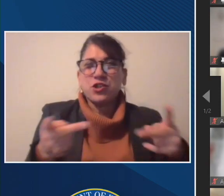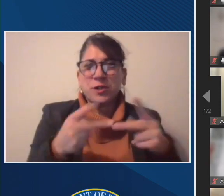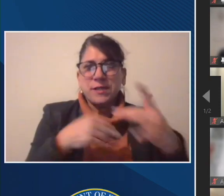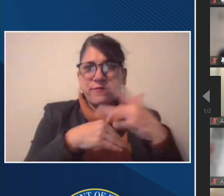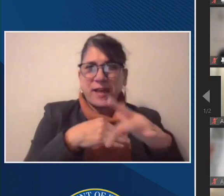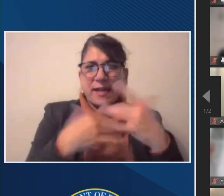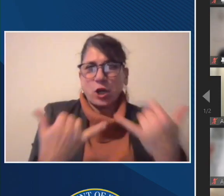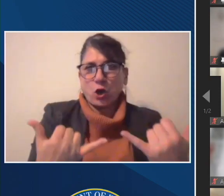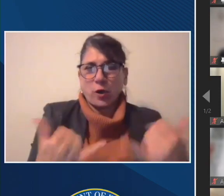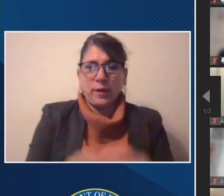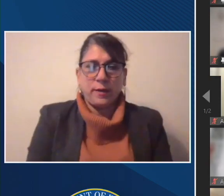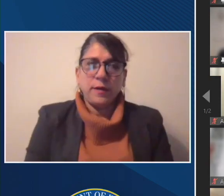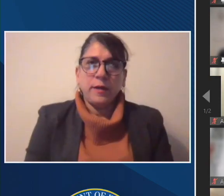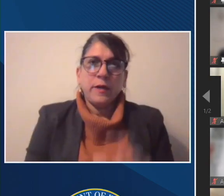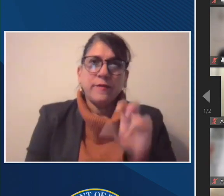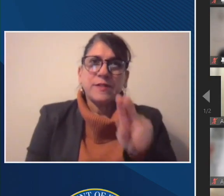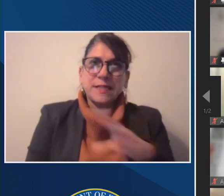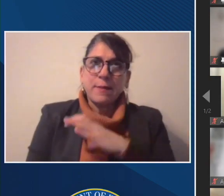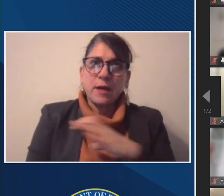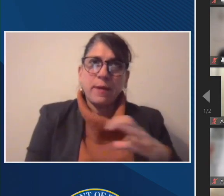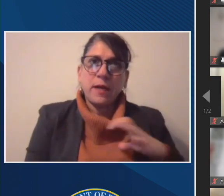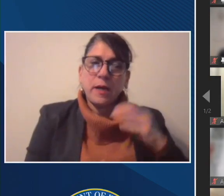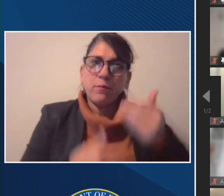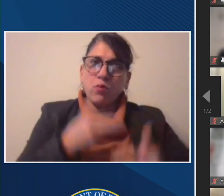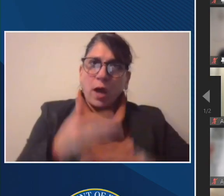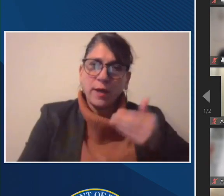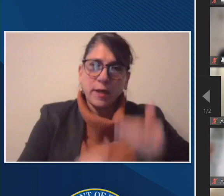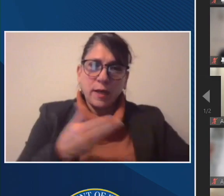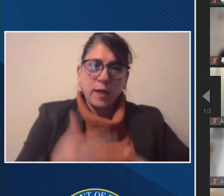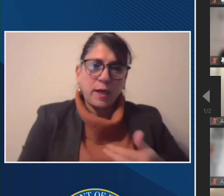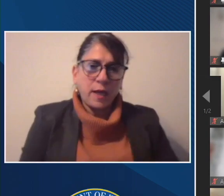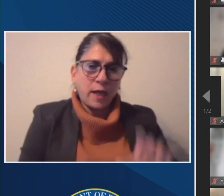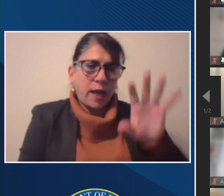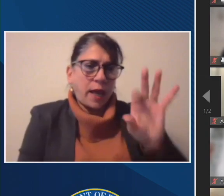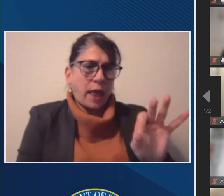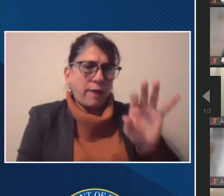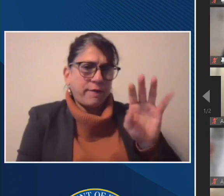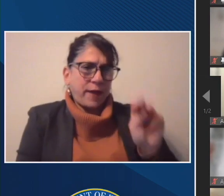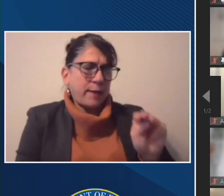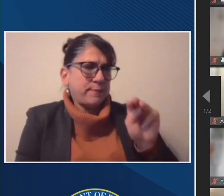So for the subcommittee process, FMCS will be the facilitator for that subcommittee